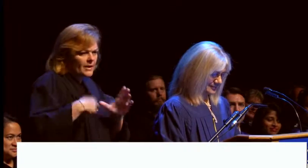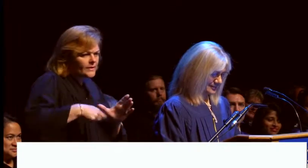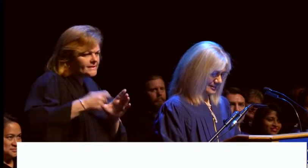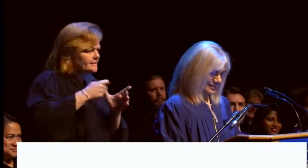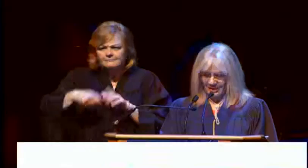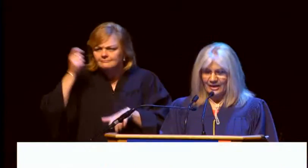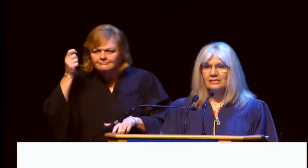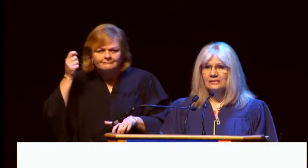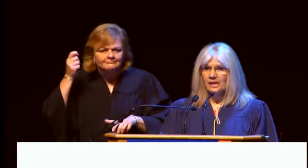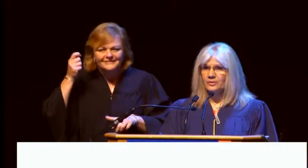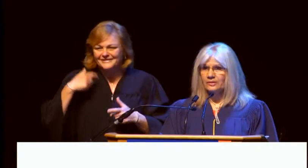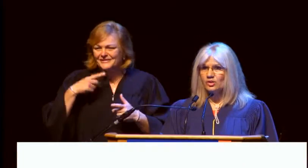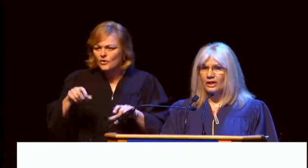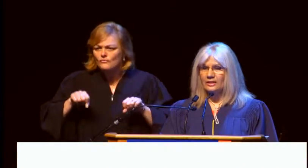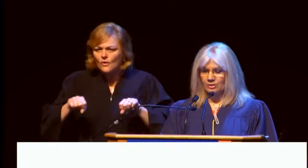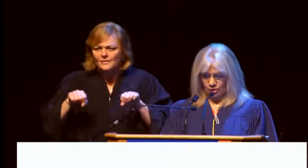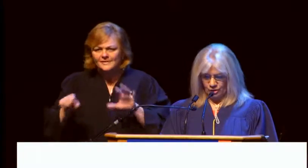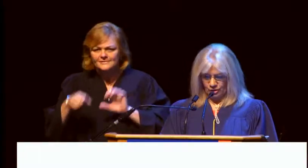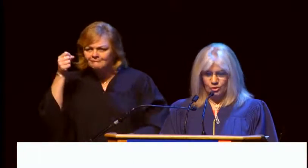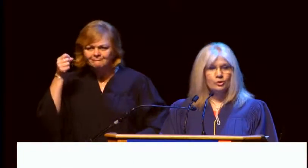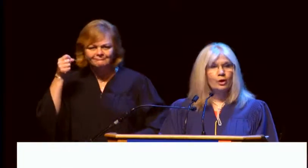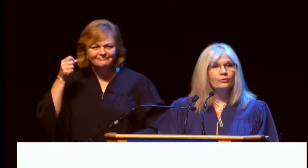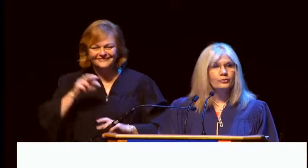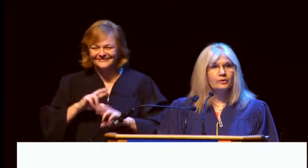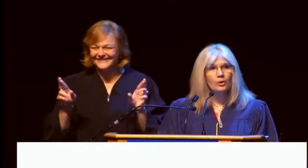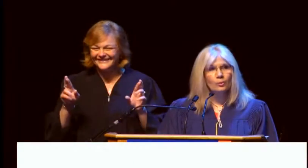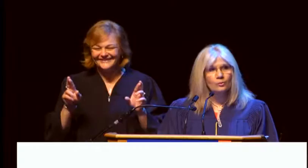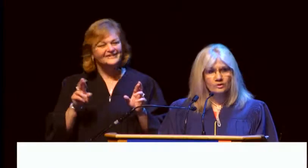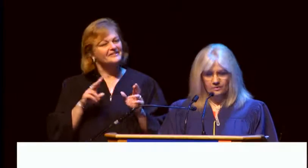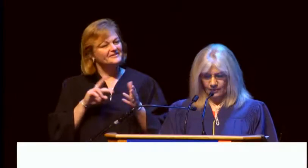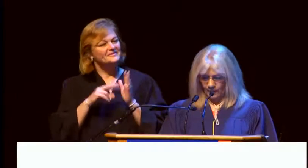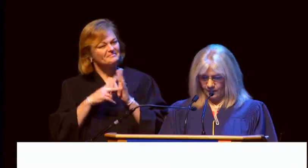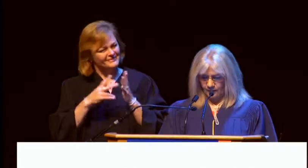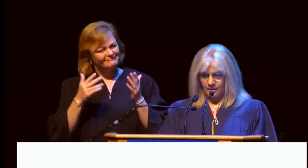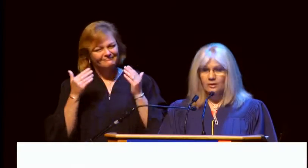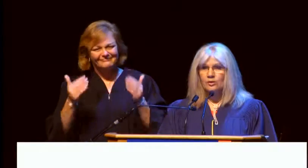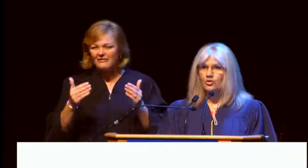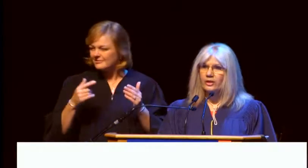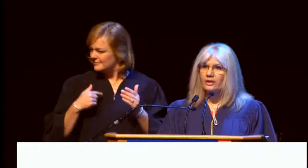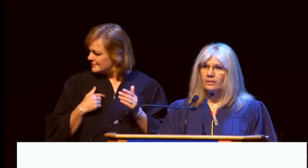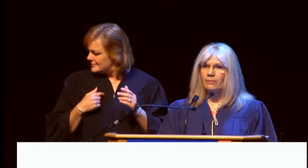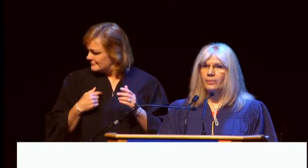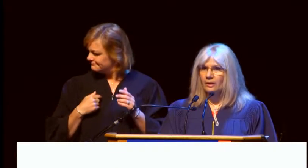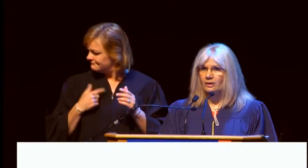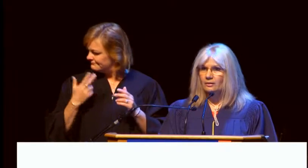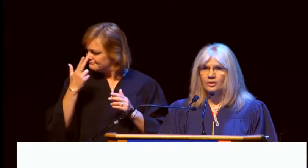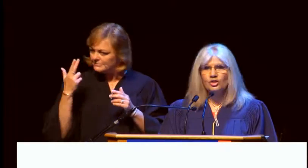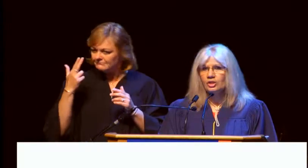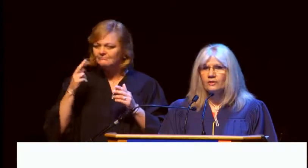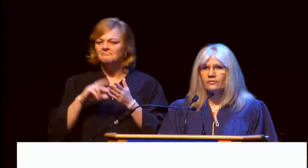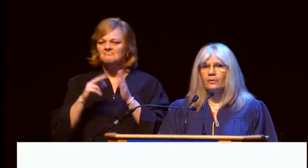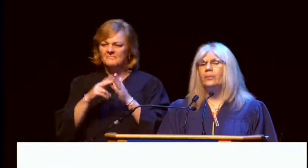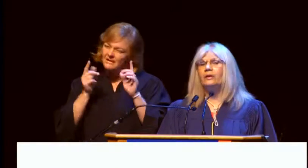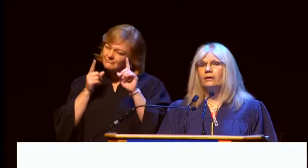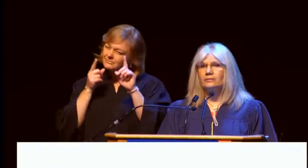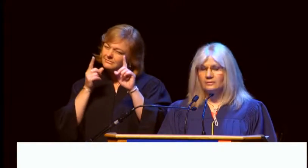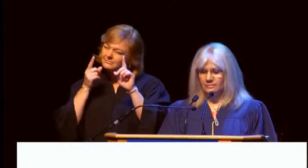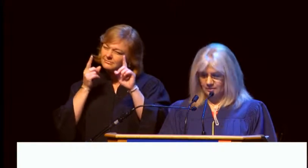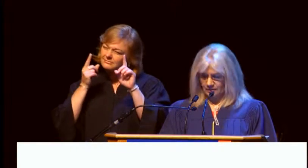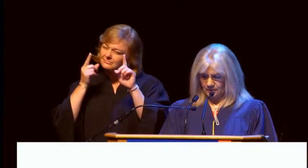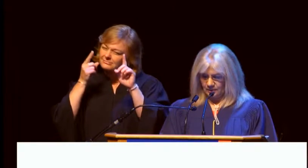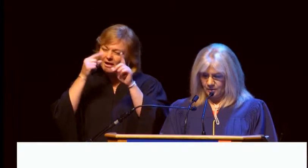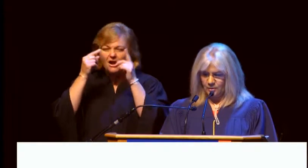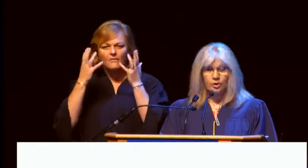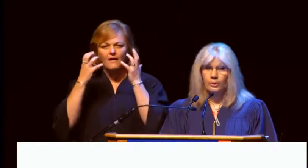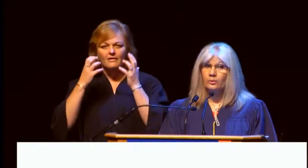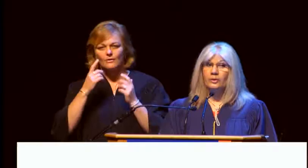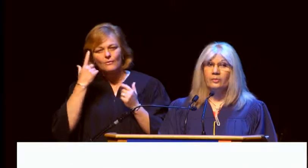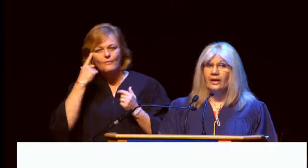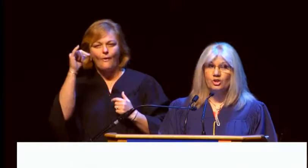AND ACCEPT THE CHALLENGE TO GO FOR THE GOLD, DREAM BIG, ACHIEVE BIGGER AND DO IT WITH PASSION